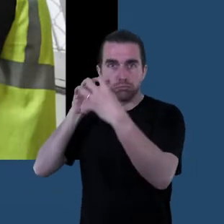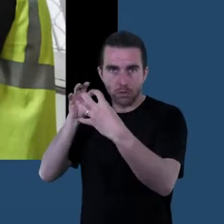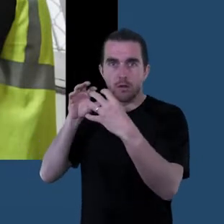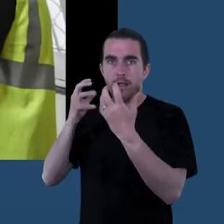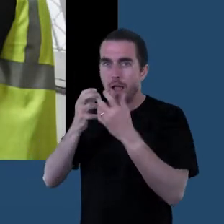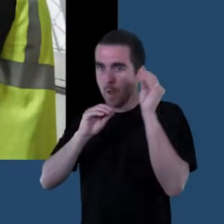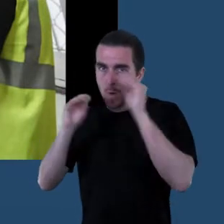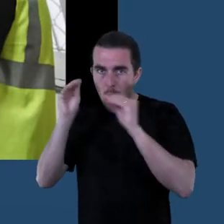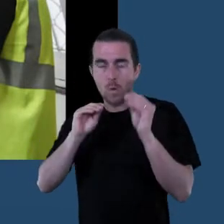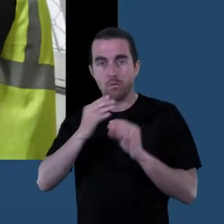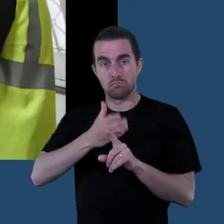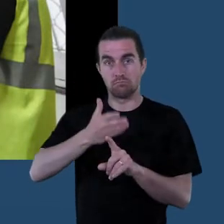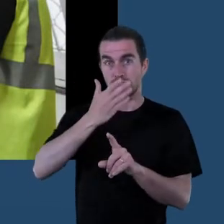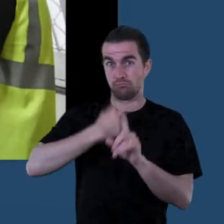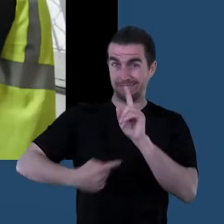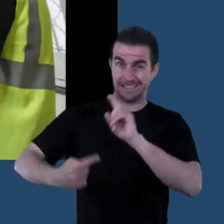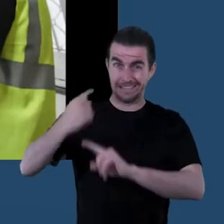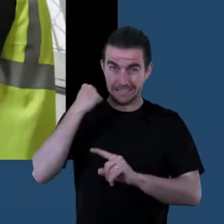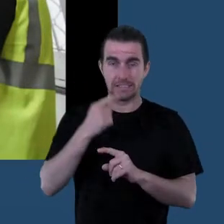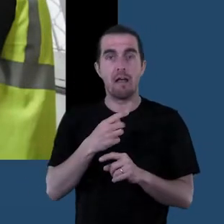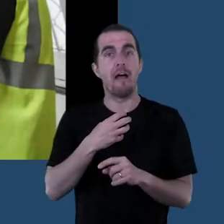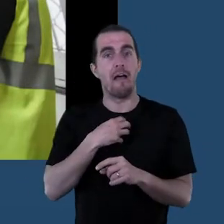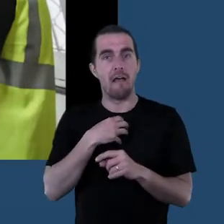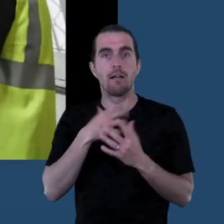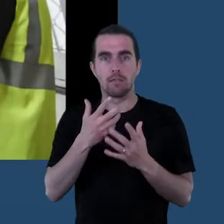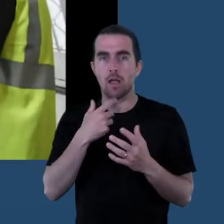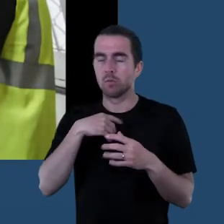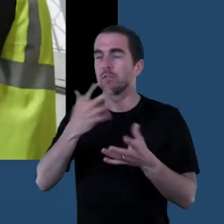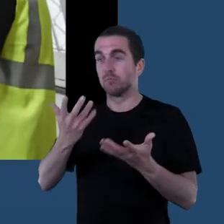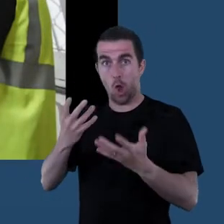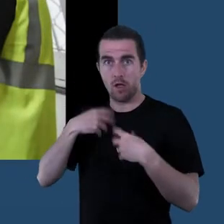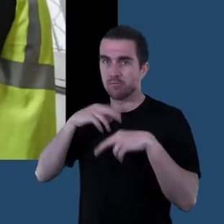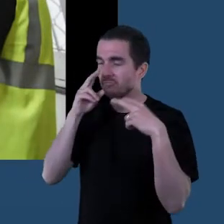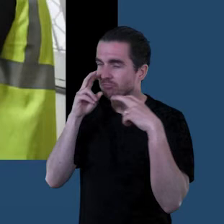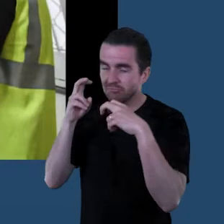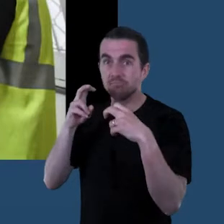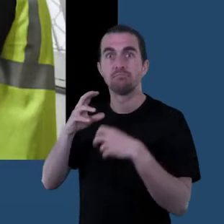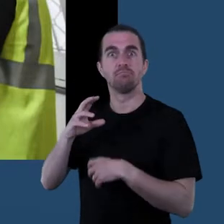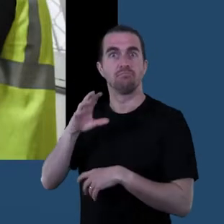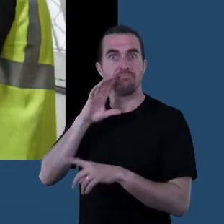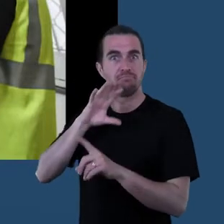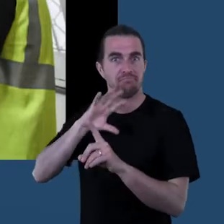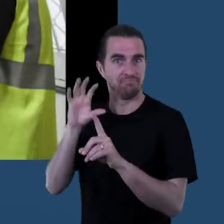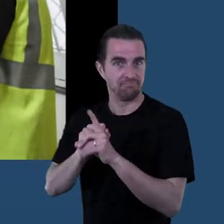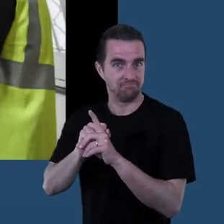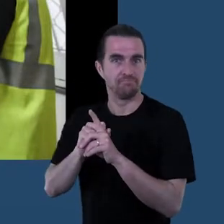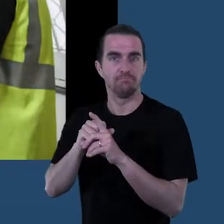how she'd been put together and, all those years ago. And even now, we're analyzing, in fact,